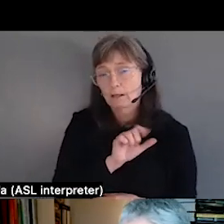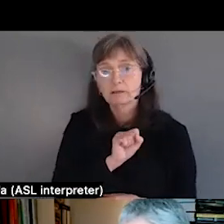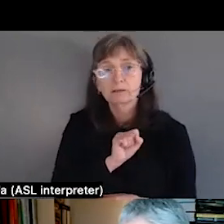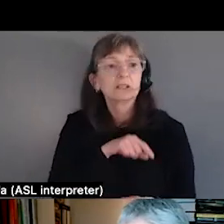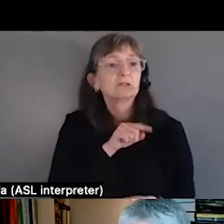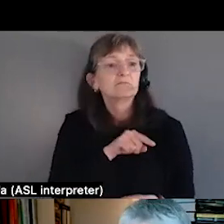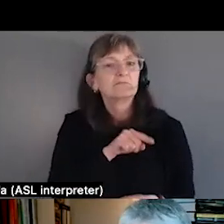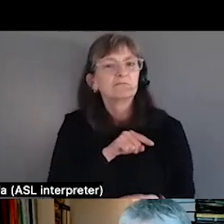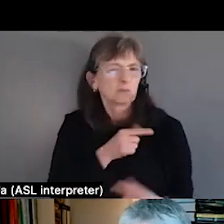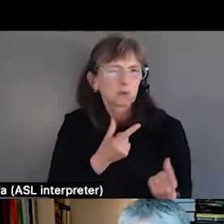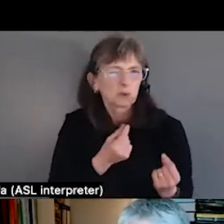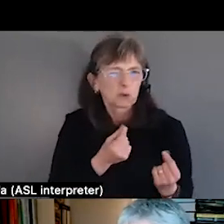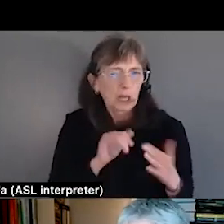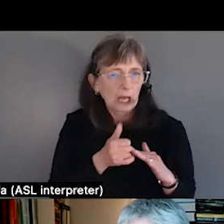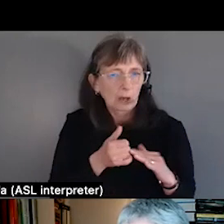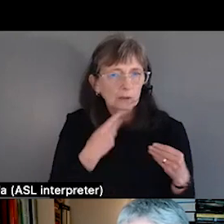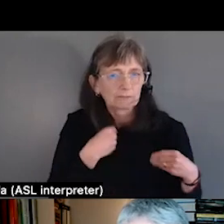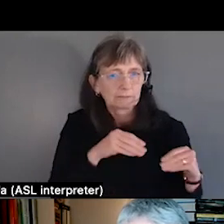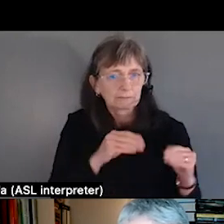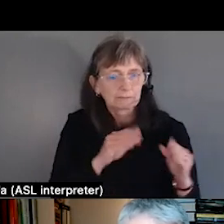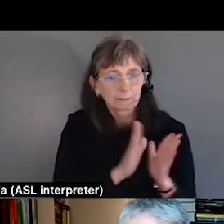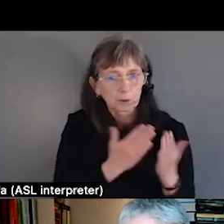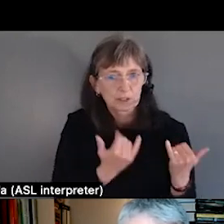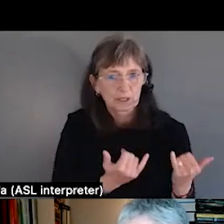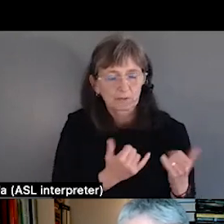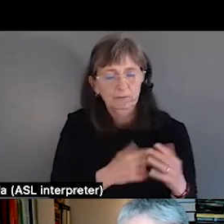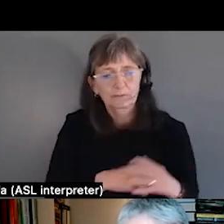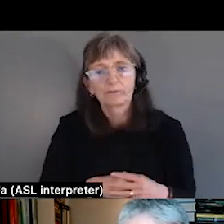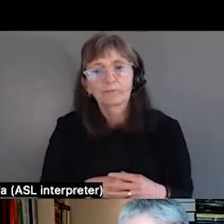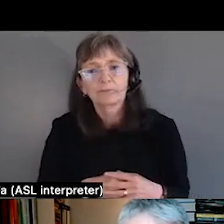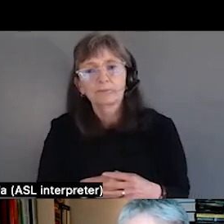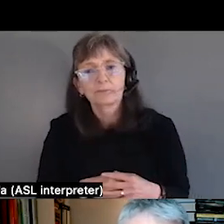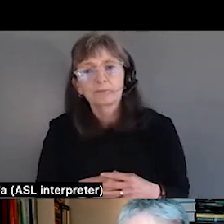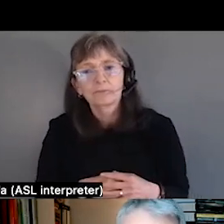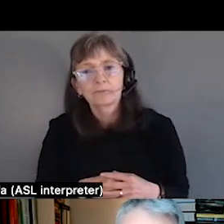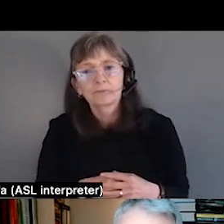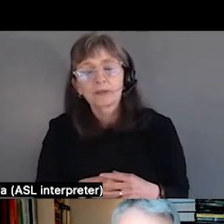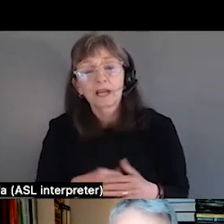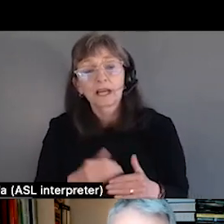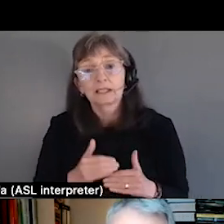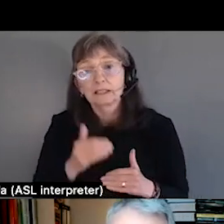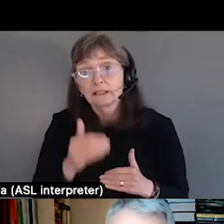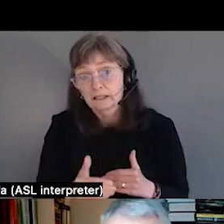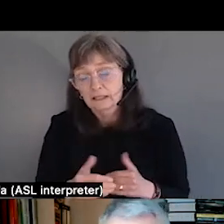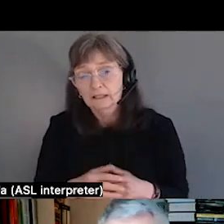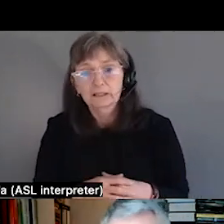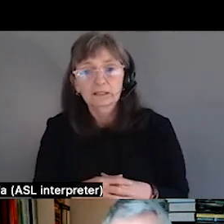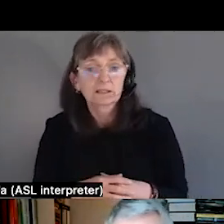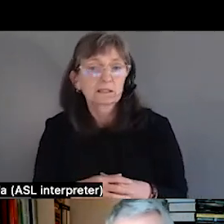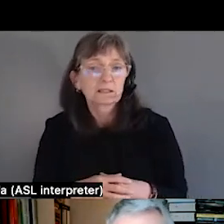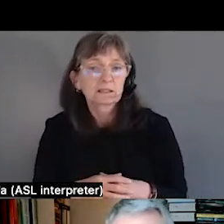book selling. And then set the scene a little bit more, and then take a step back, I think,